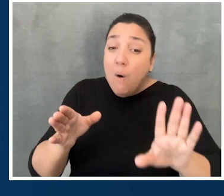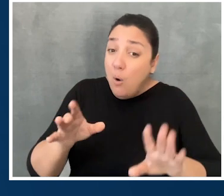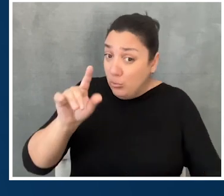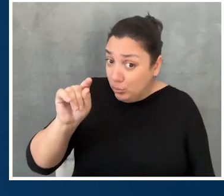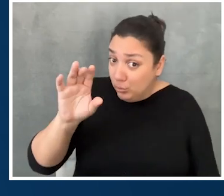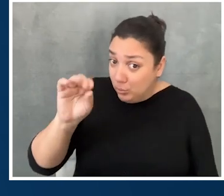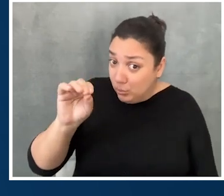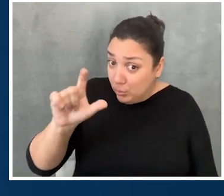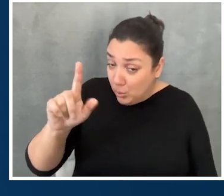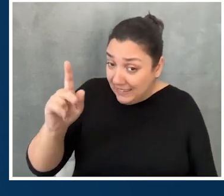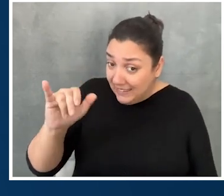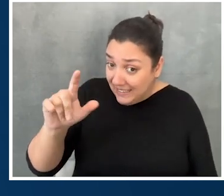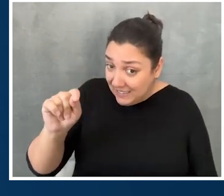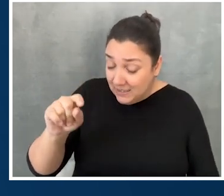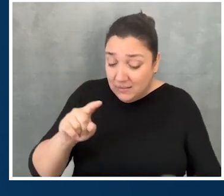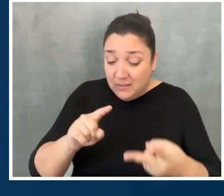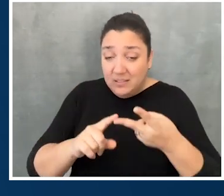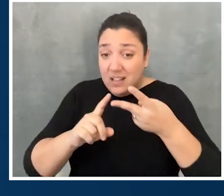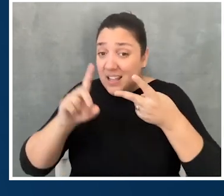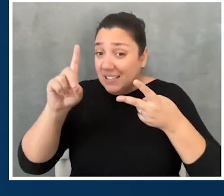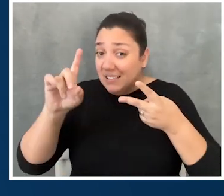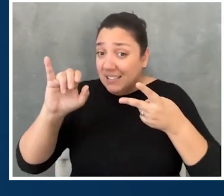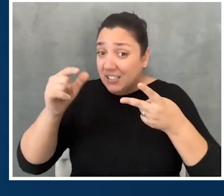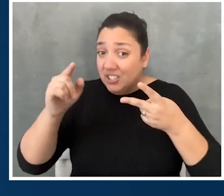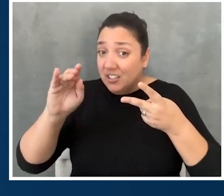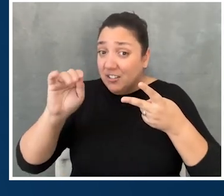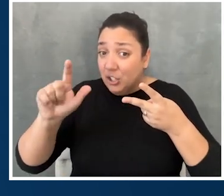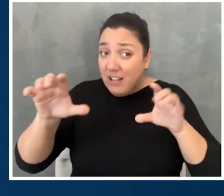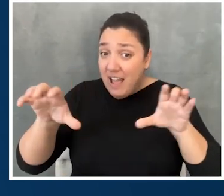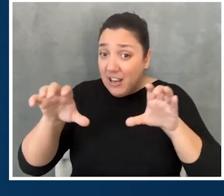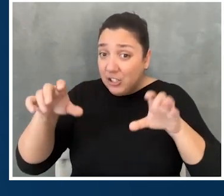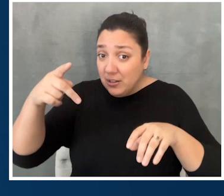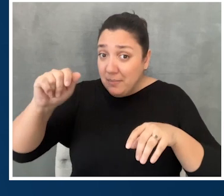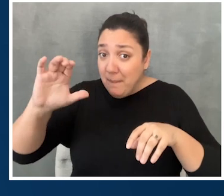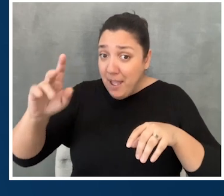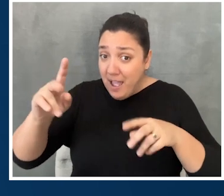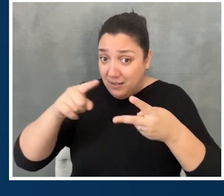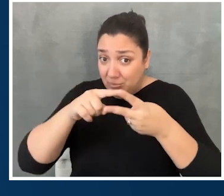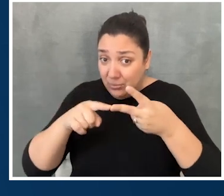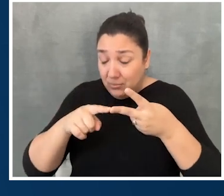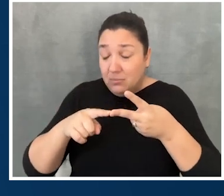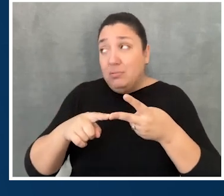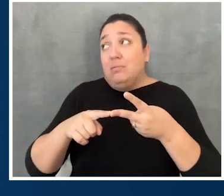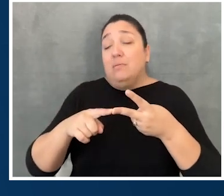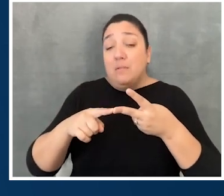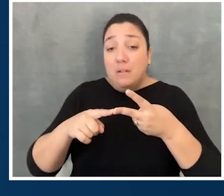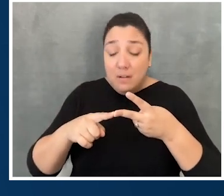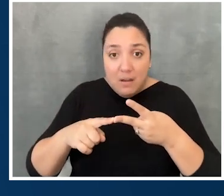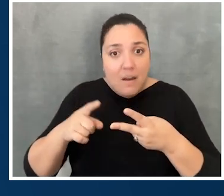and the digital action packs, to really give people an idea of if you want to get involved,